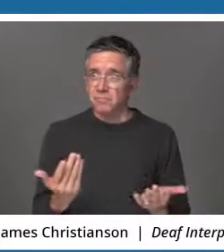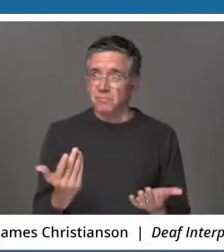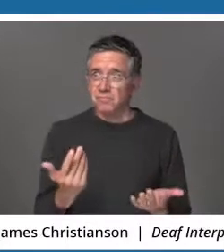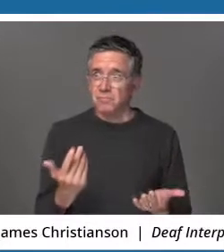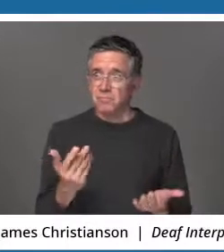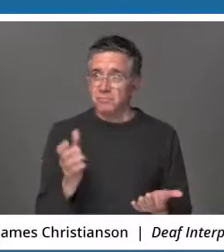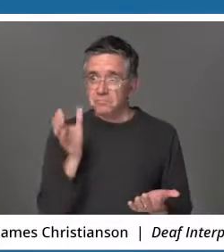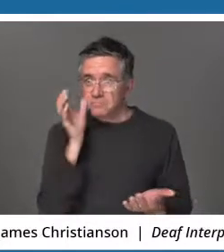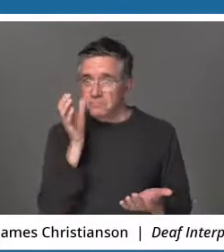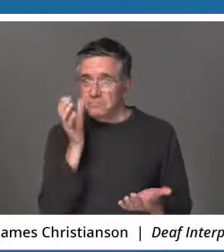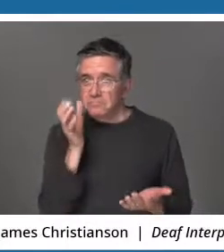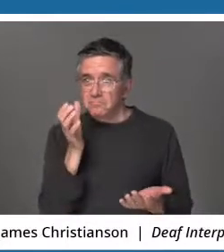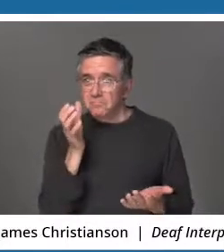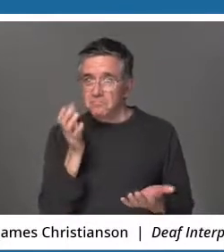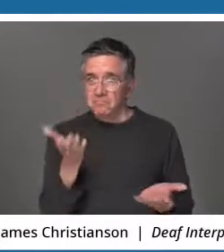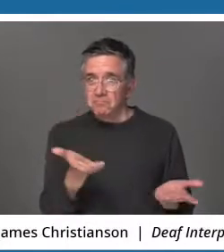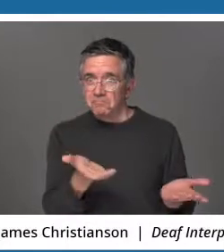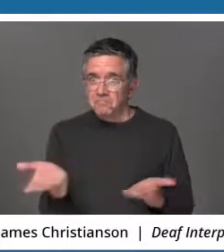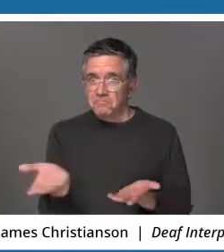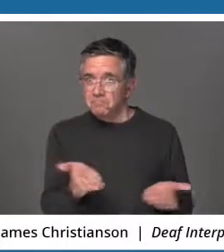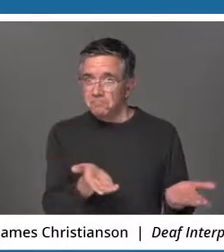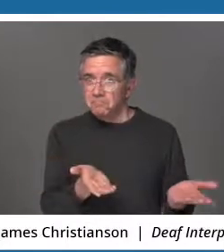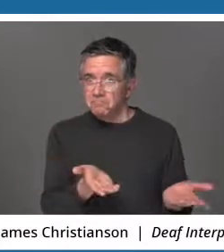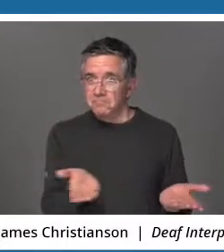whenever appropriate, we can start with any of you.